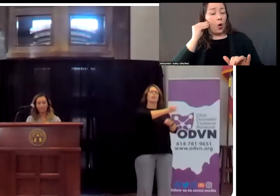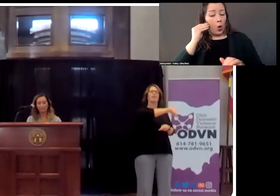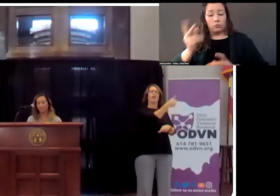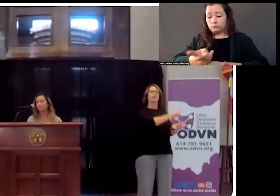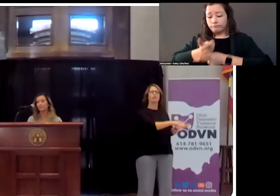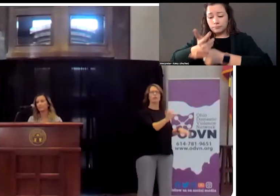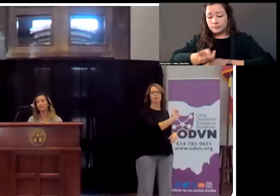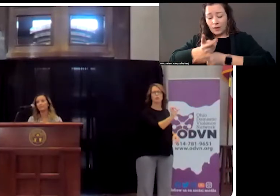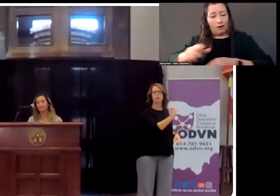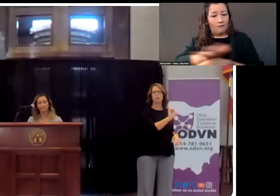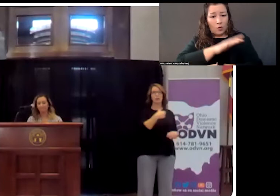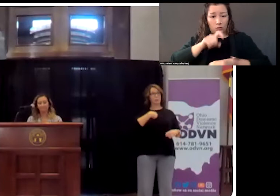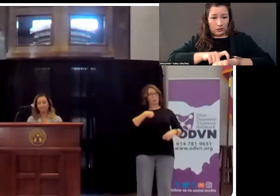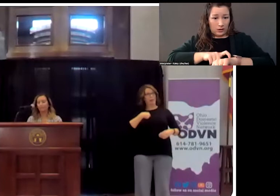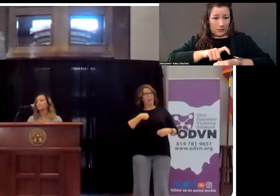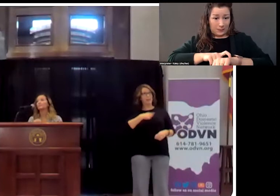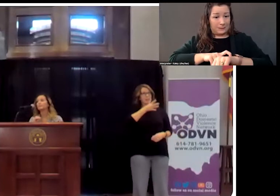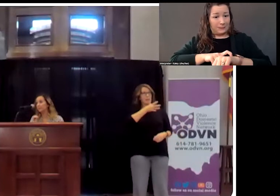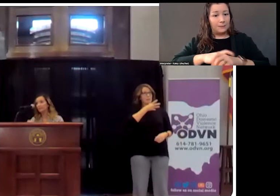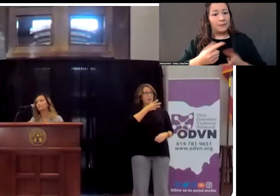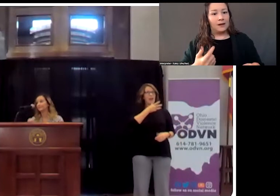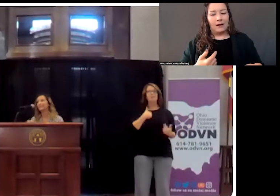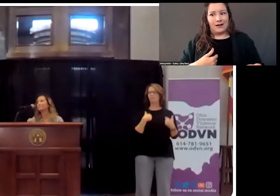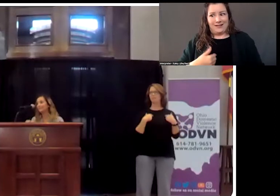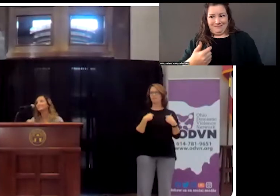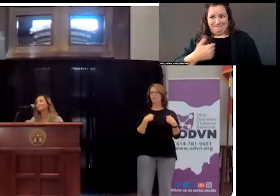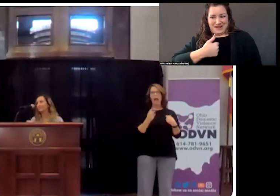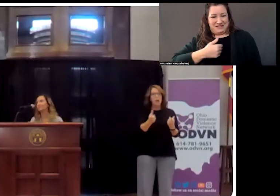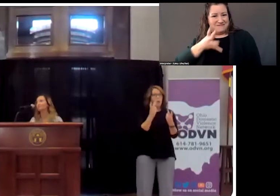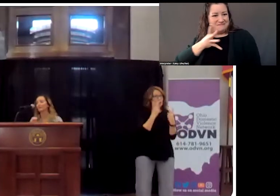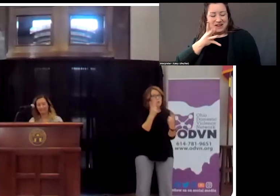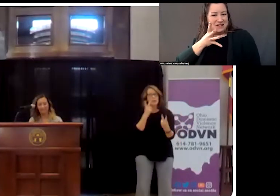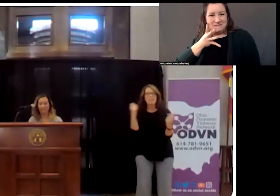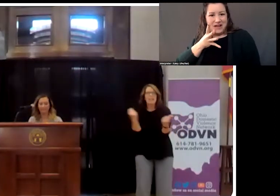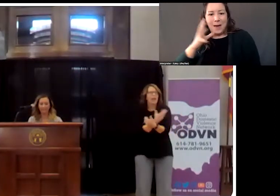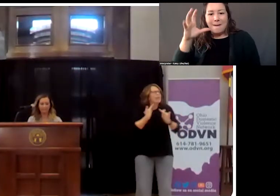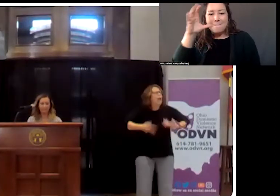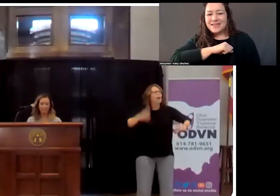because me as a mom, that wasn't going to miss a beat. I wanted to be there for everything.